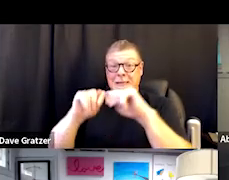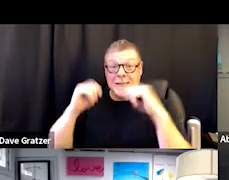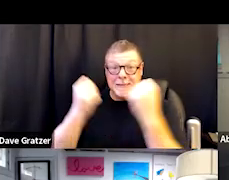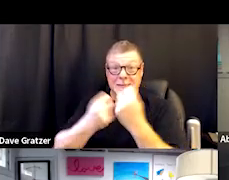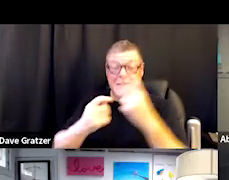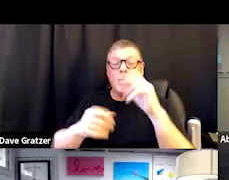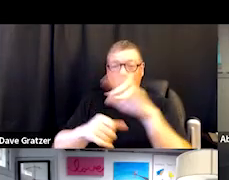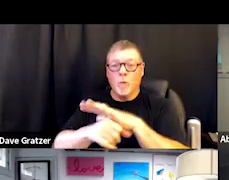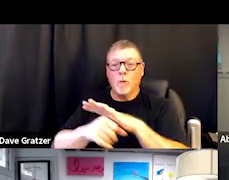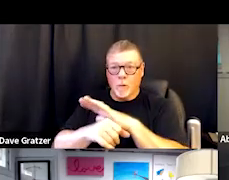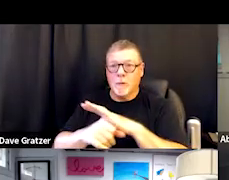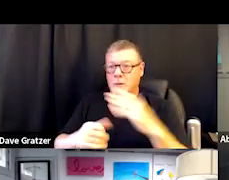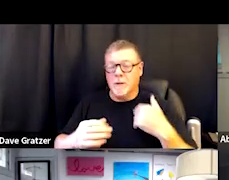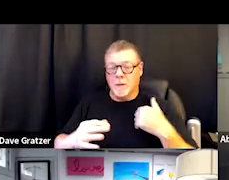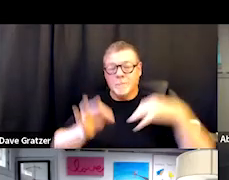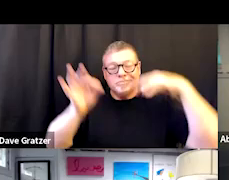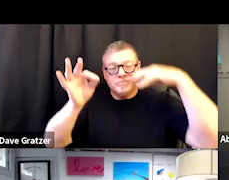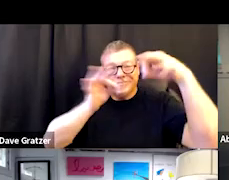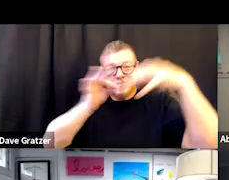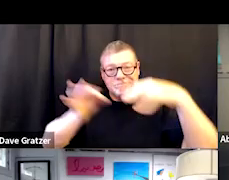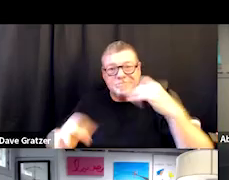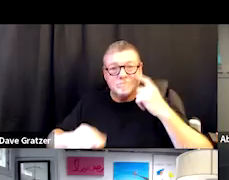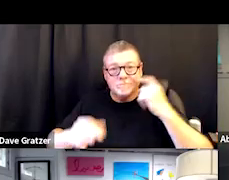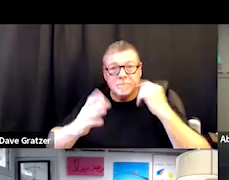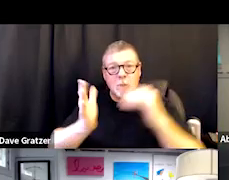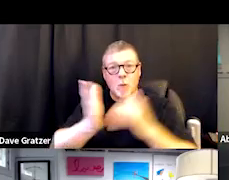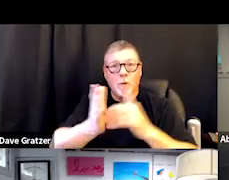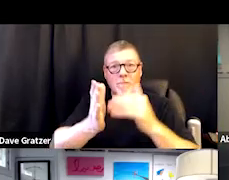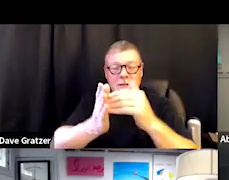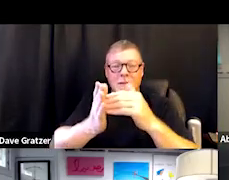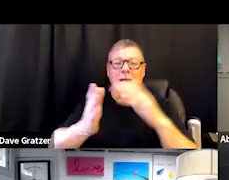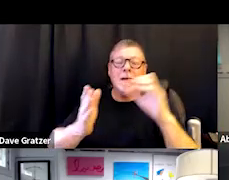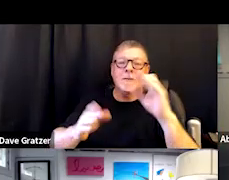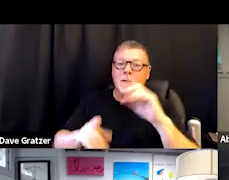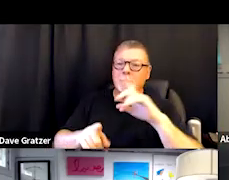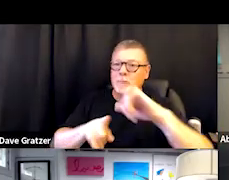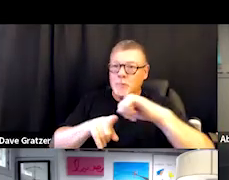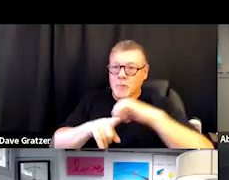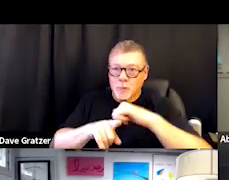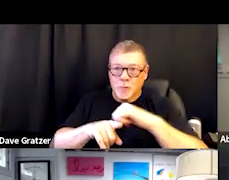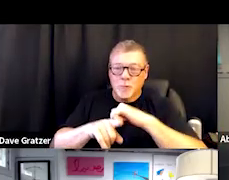And I know we've been saying that a lot, but again, really training kind of supportive responsibilities